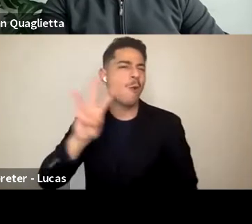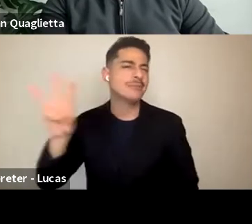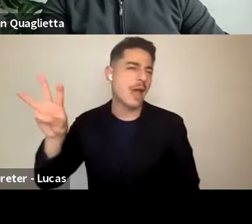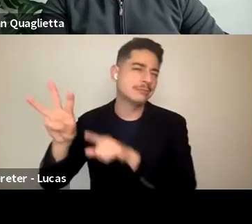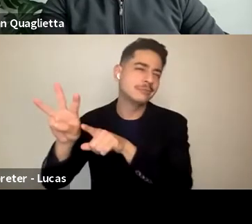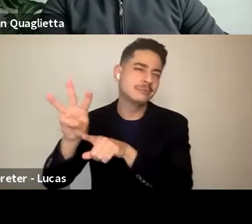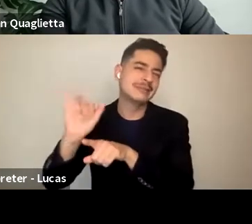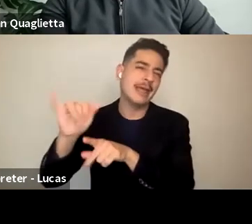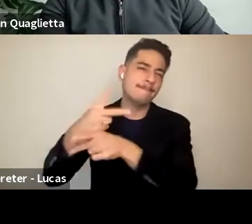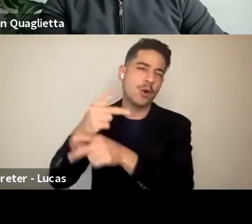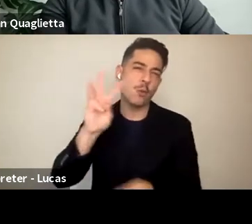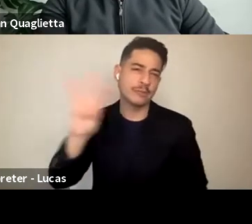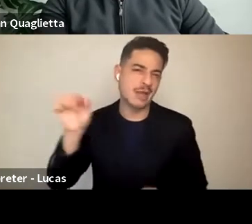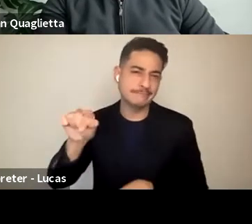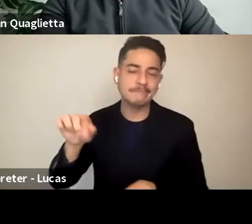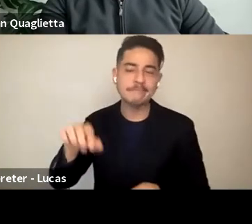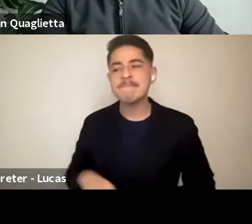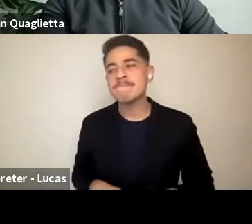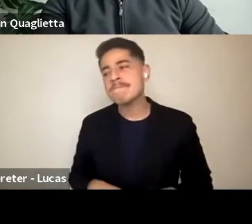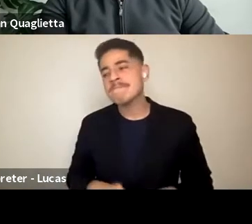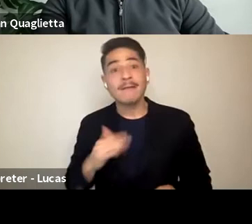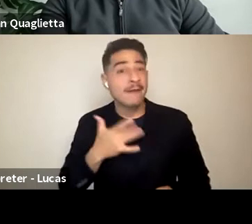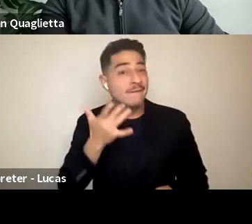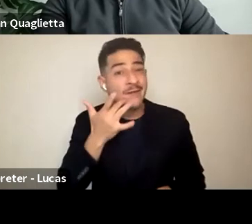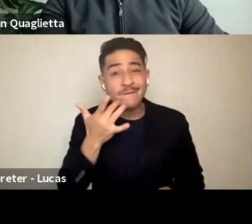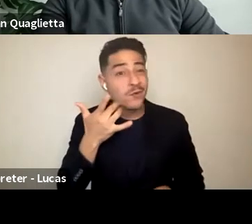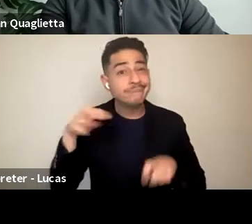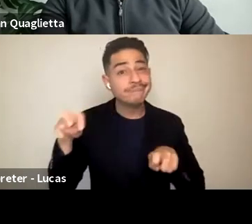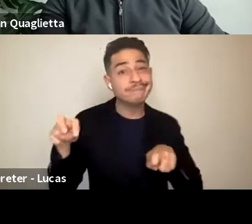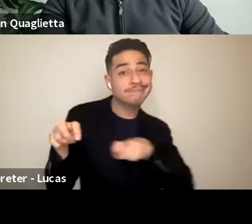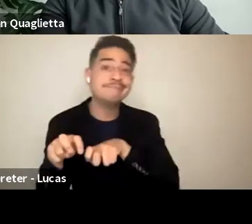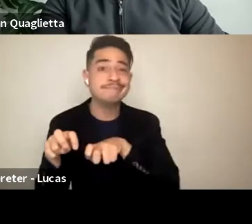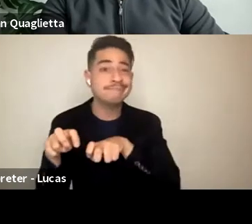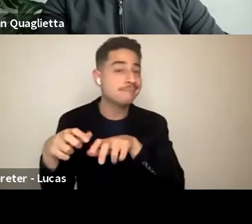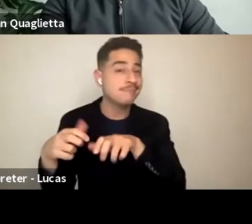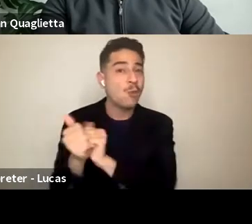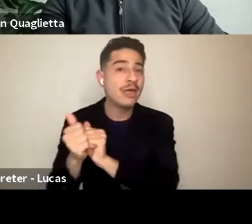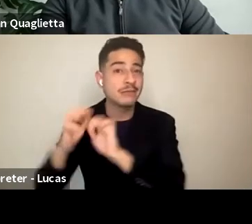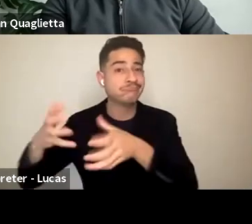And really, honestly, that's my favorite place to be because